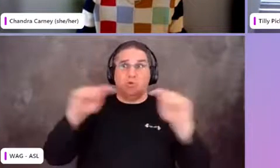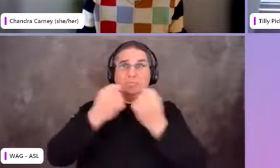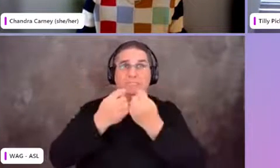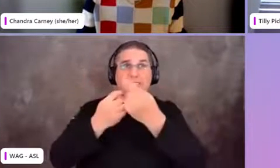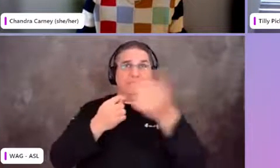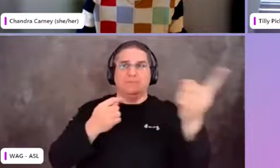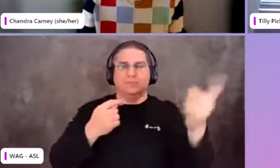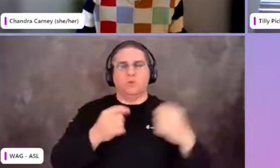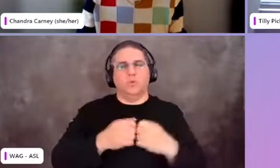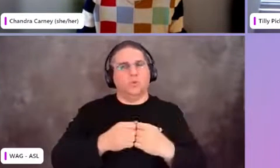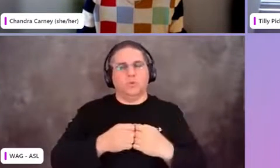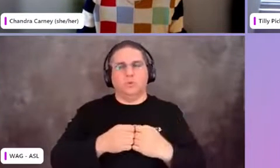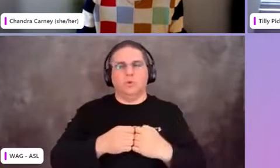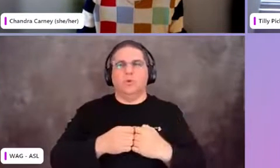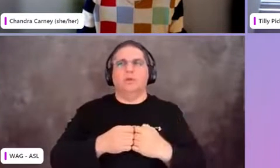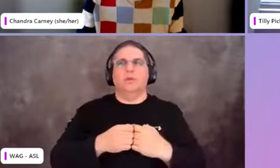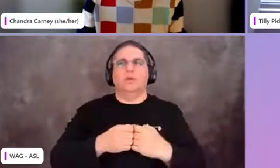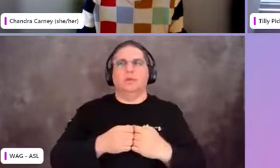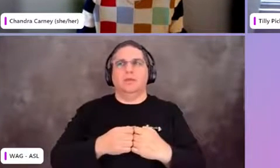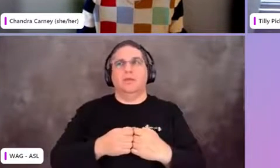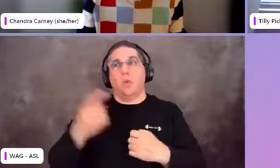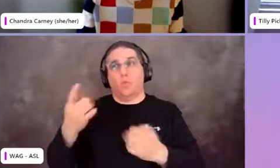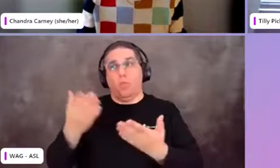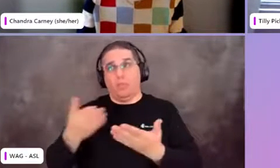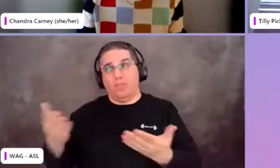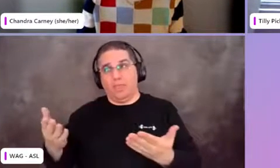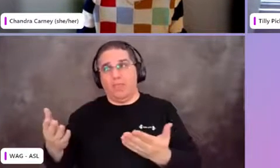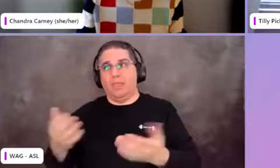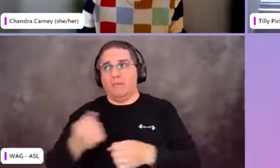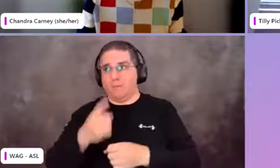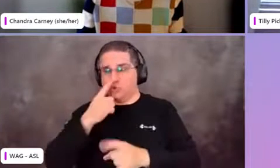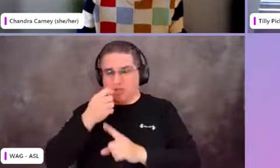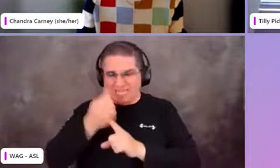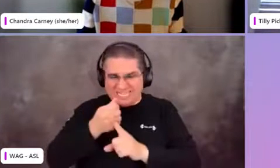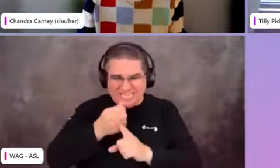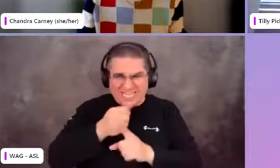[SARAH] It has been my experience that especially